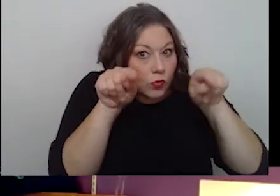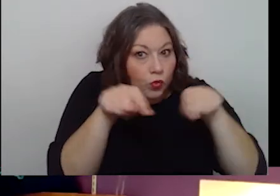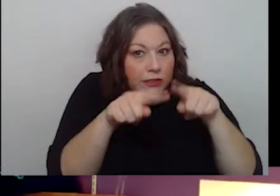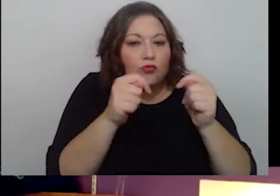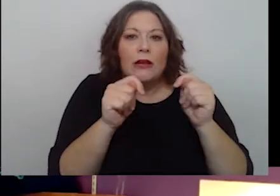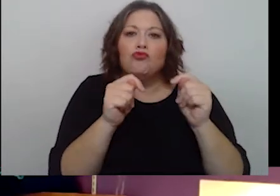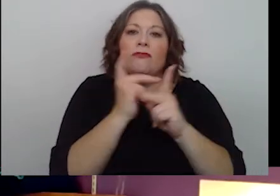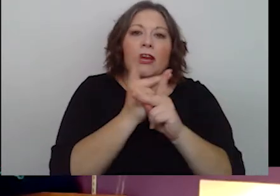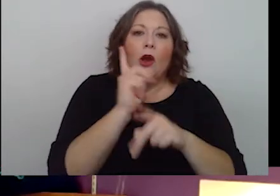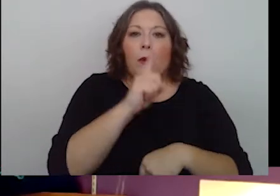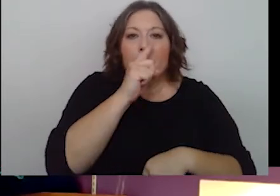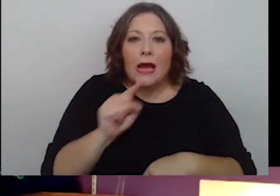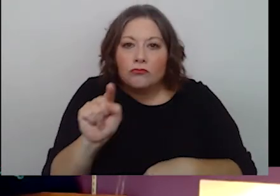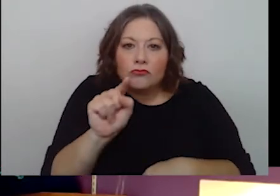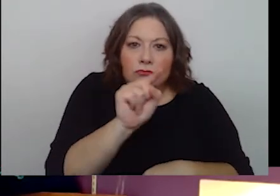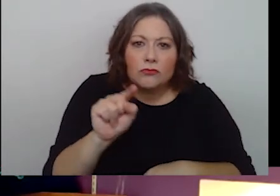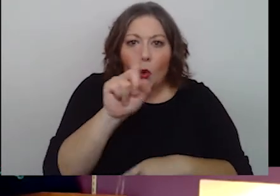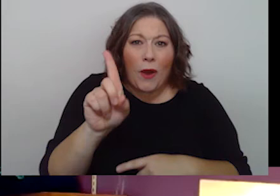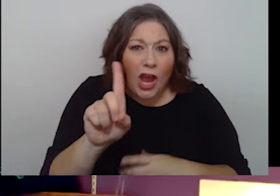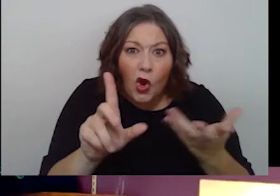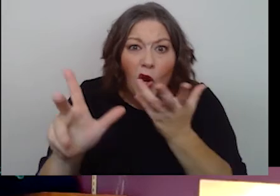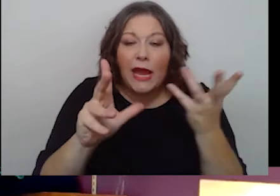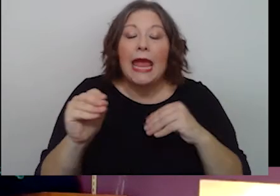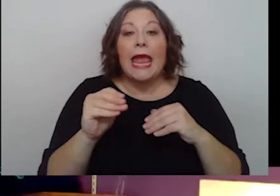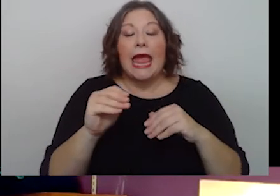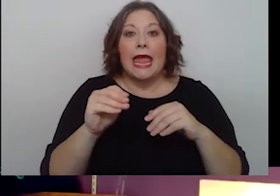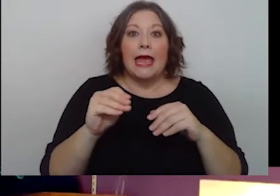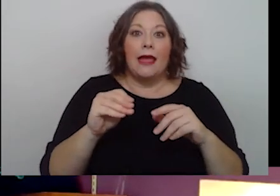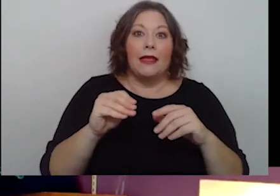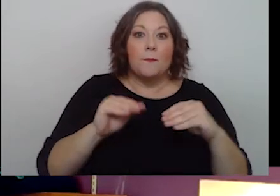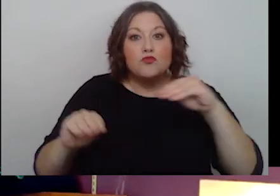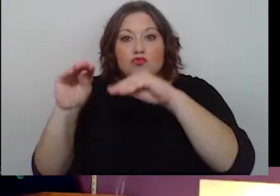where the cursor is at and being able to sort of navigate and put it where I want it to be.